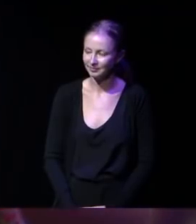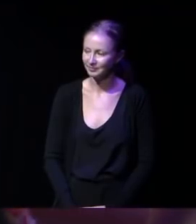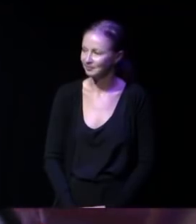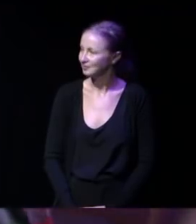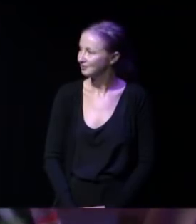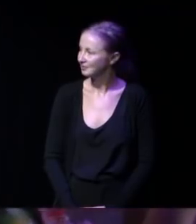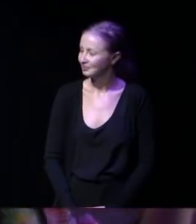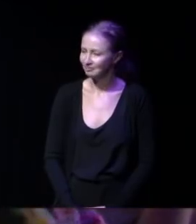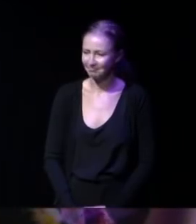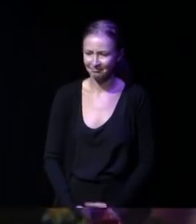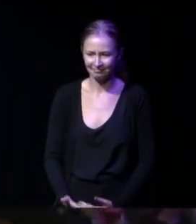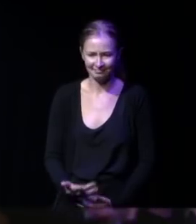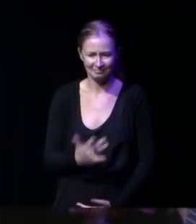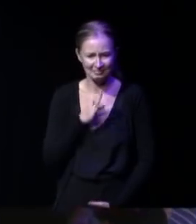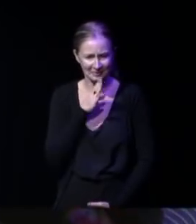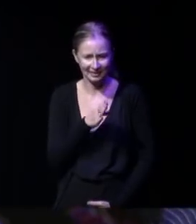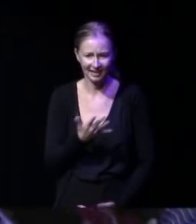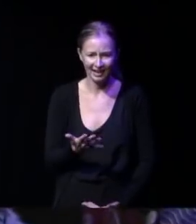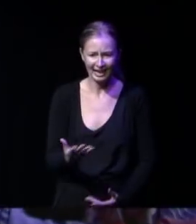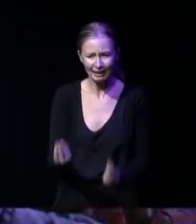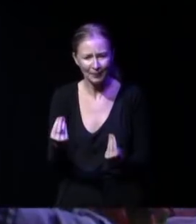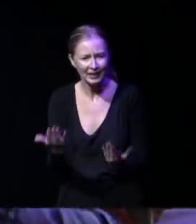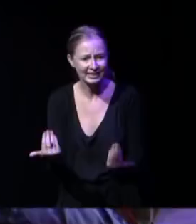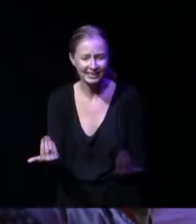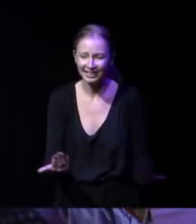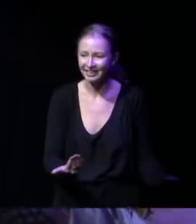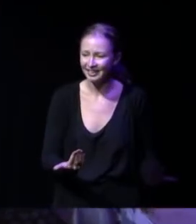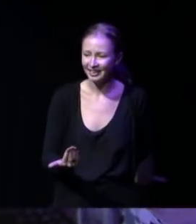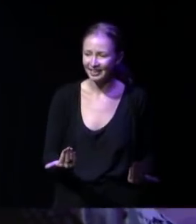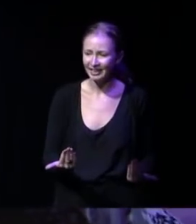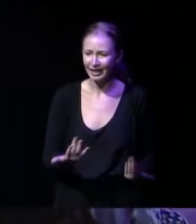Aw, come on now. You're breaking my heart.